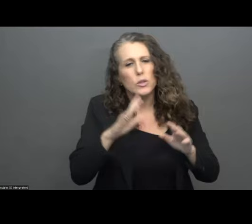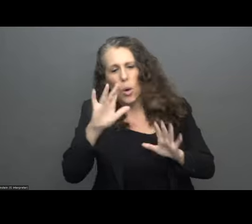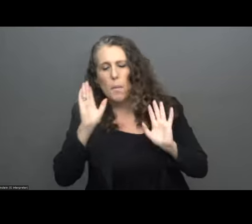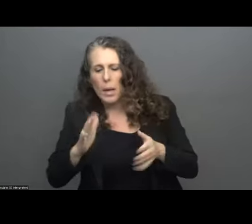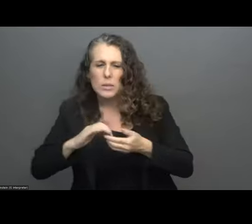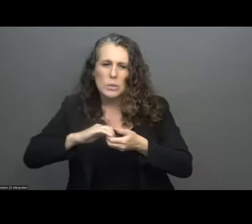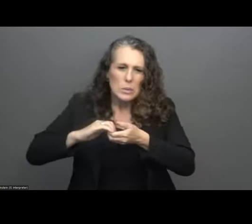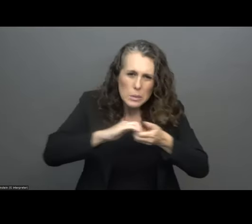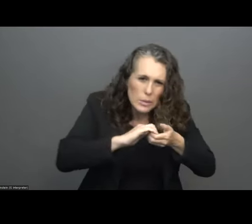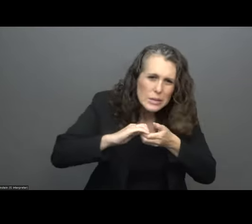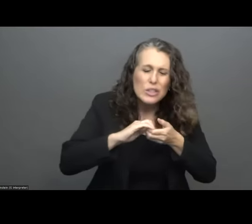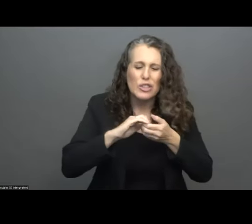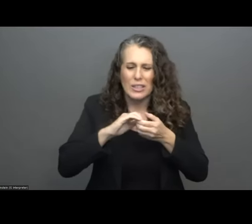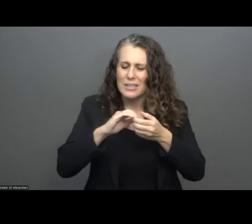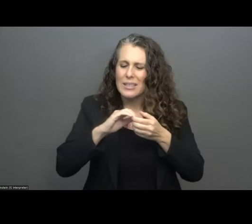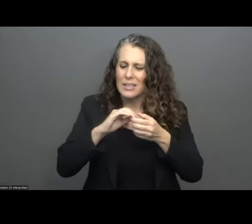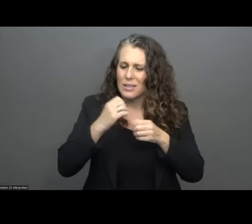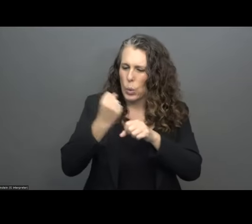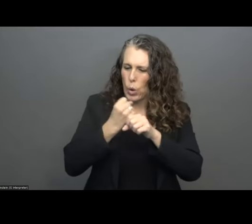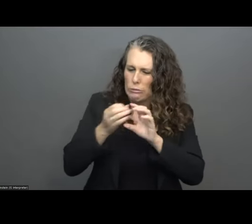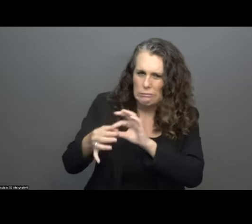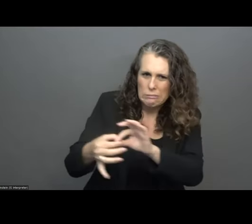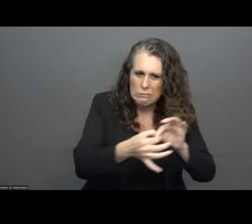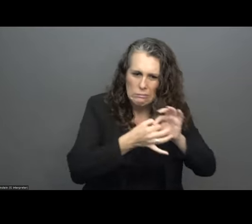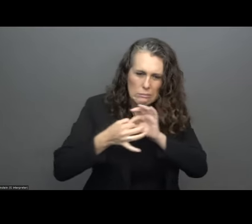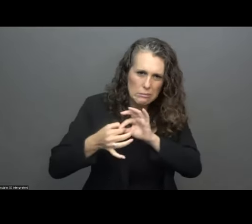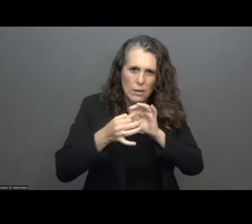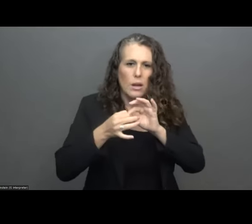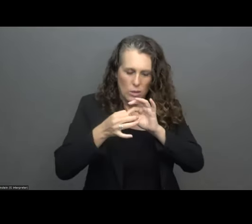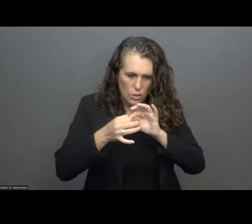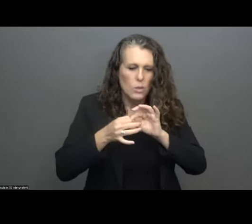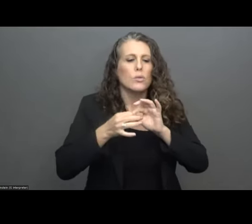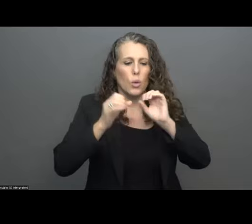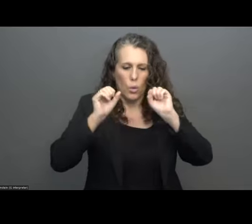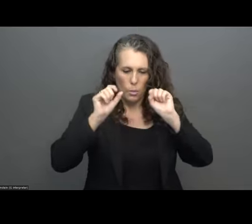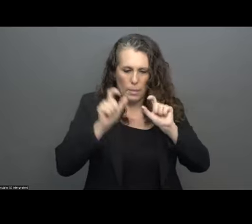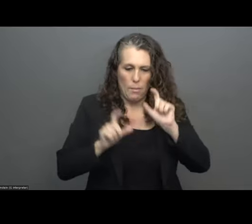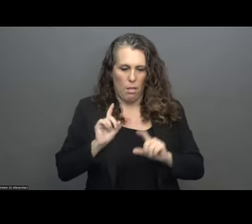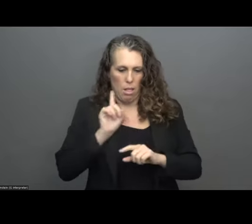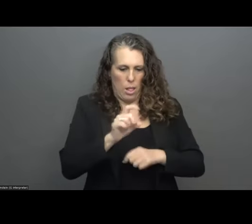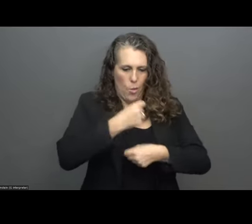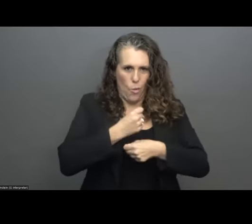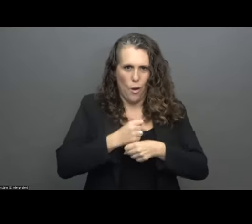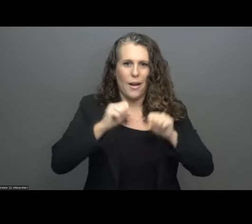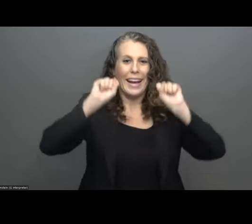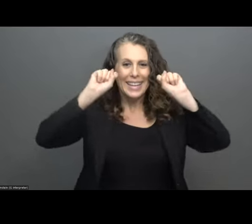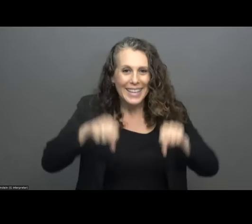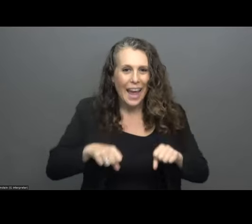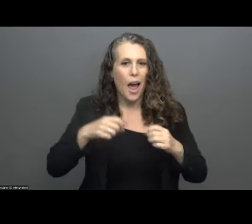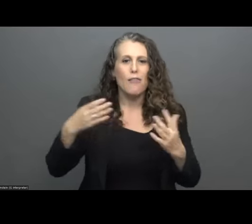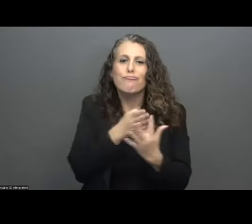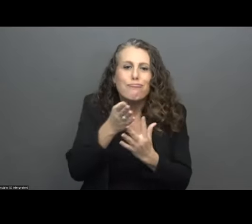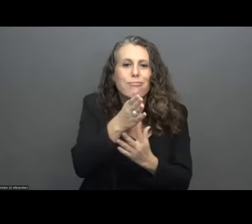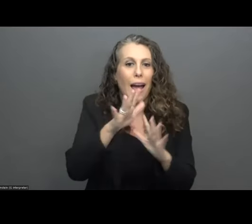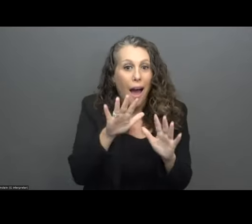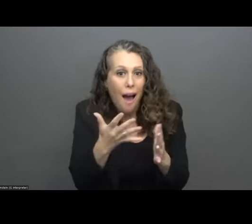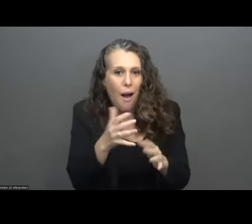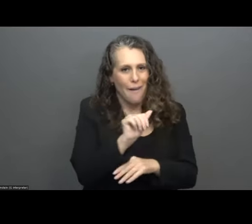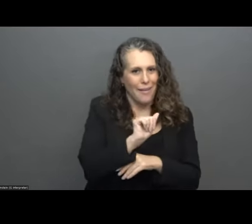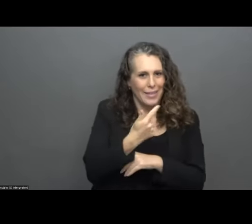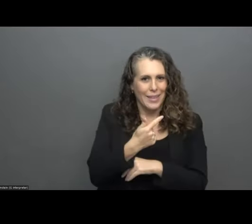09:53:30 and can use assistive technology. So, part of our mission is to work in collaboration